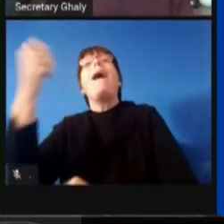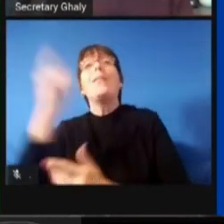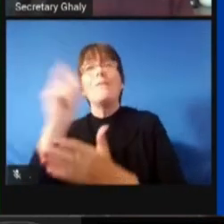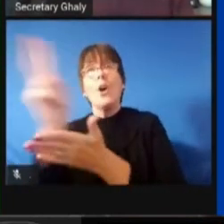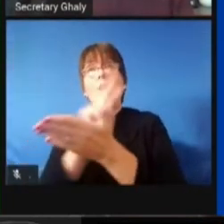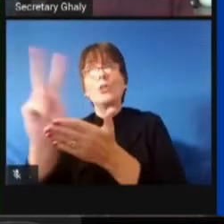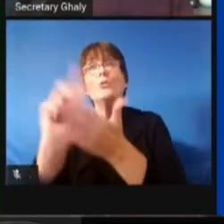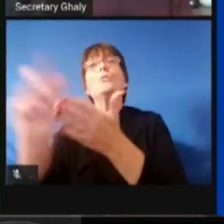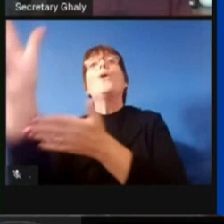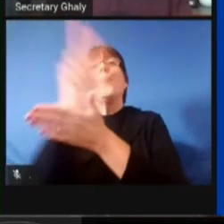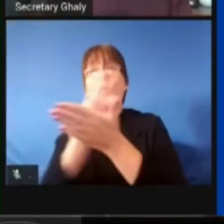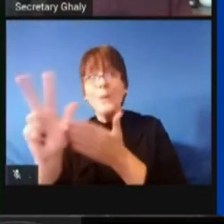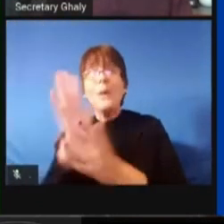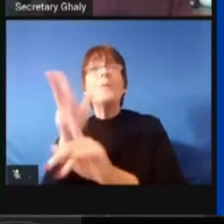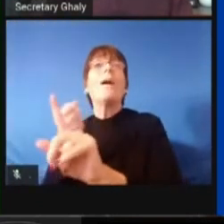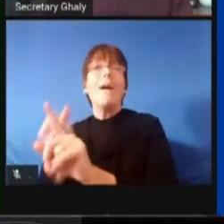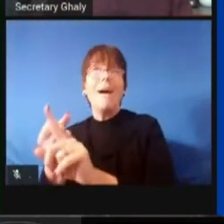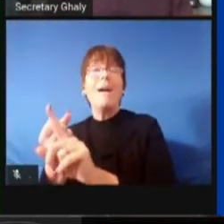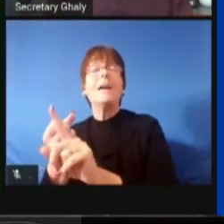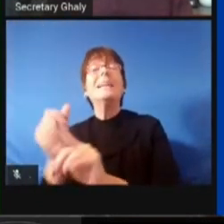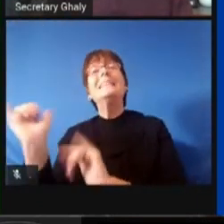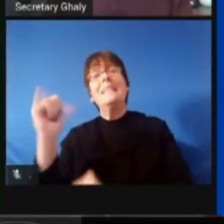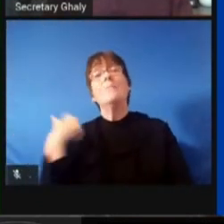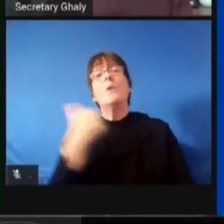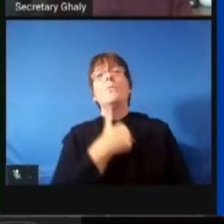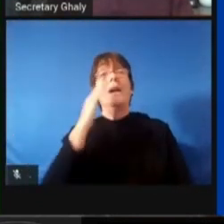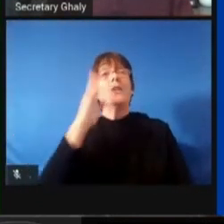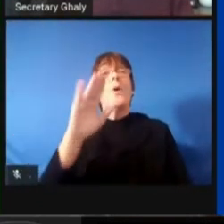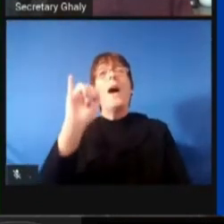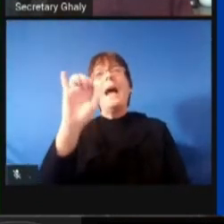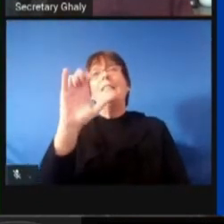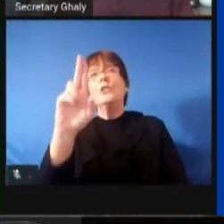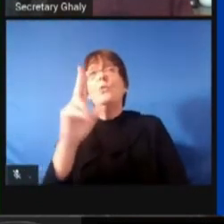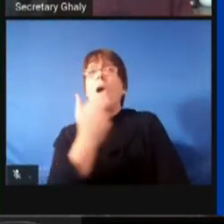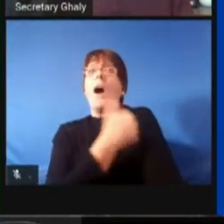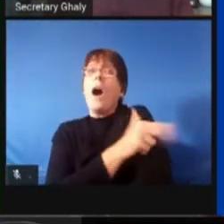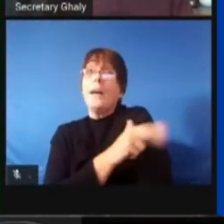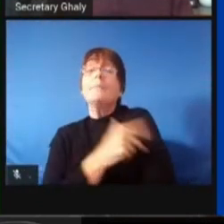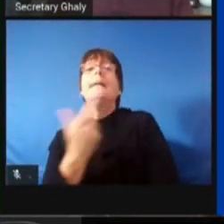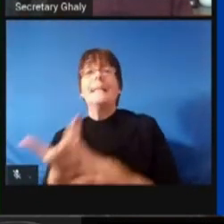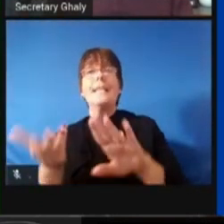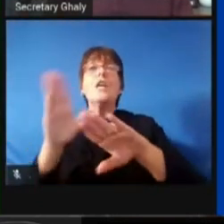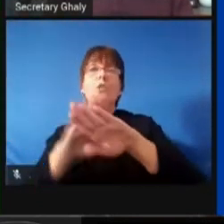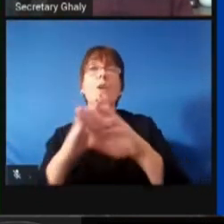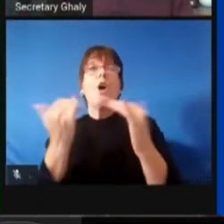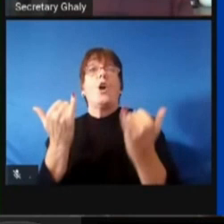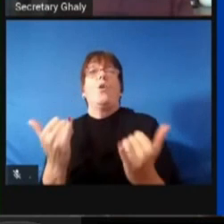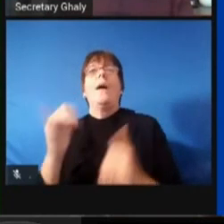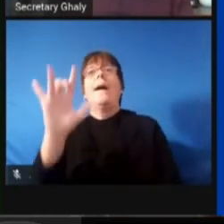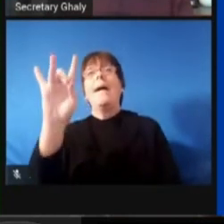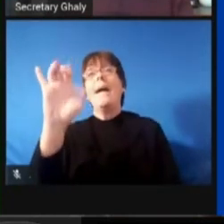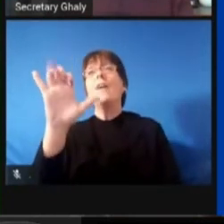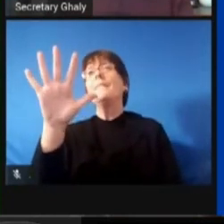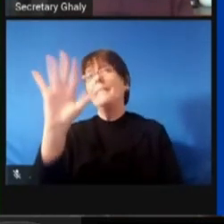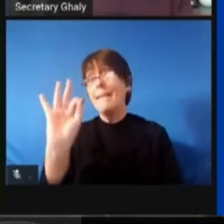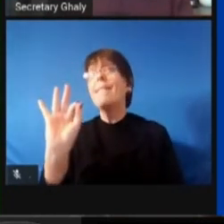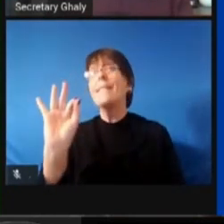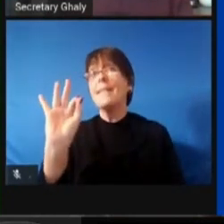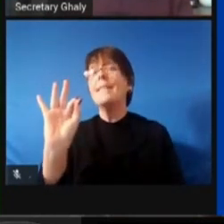THAT WE HAVE SEEN OVER THE NEXT FEW DAYS WILL NOT BECOME PATIENTS IN HOSPITALS FOR